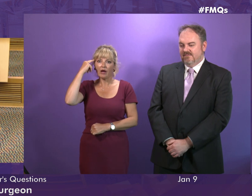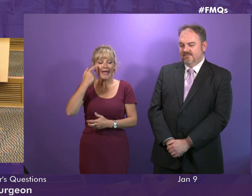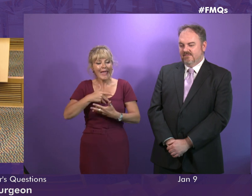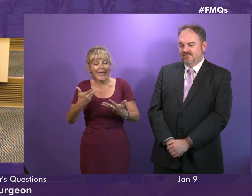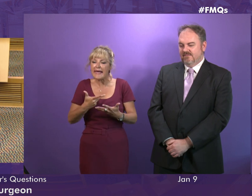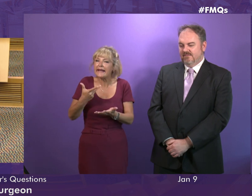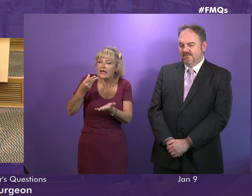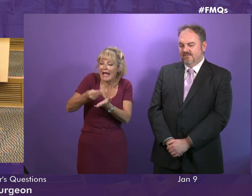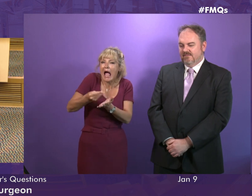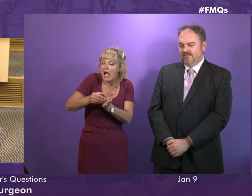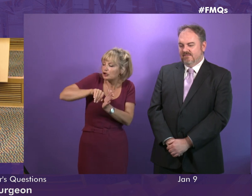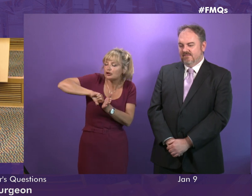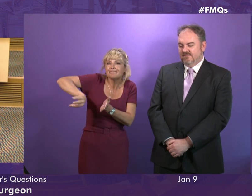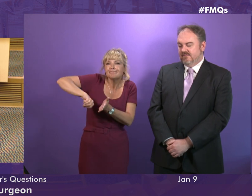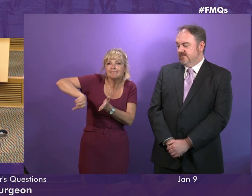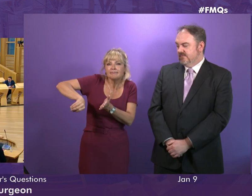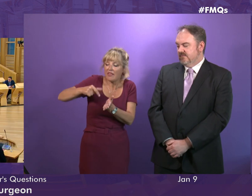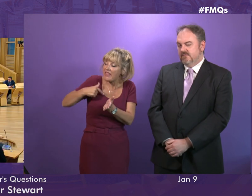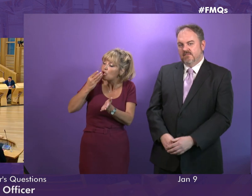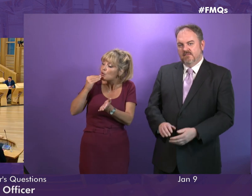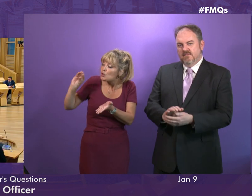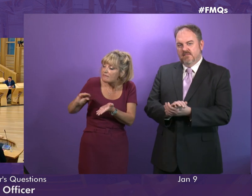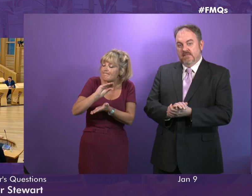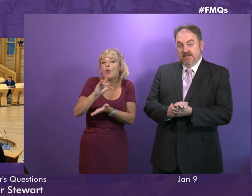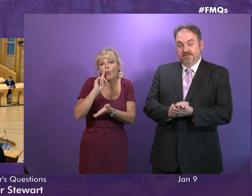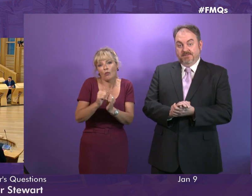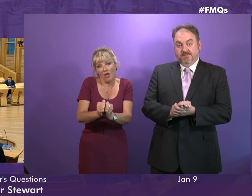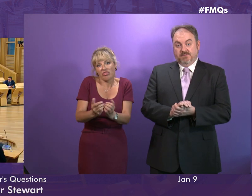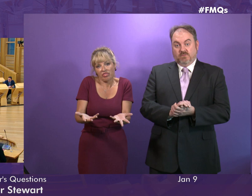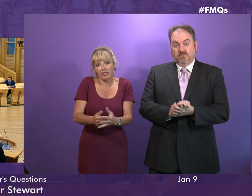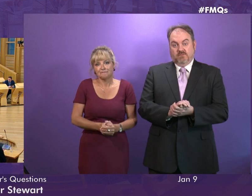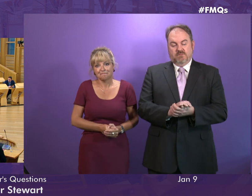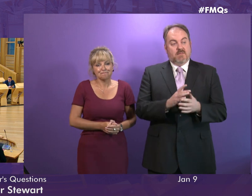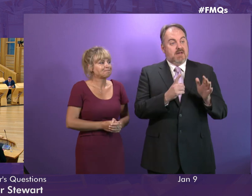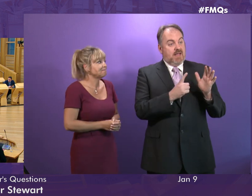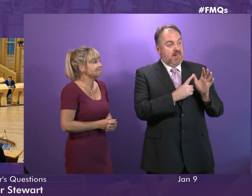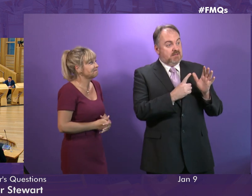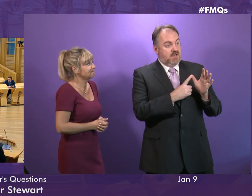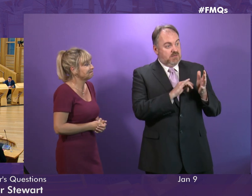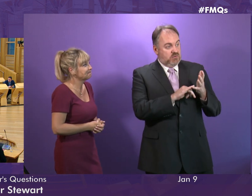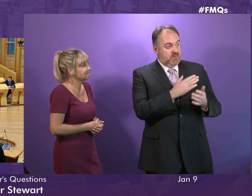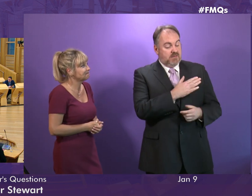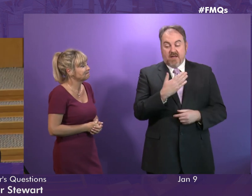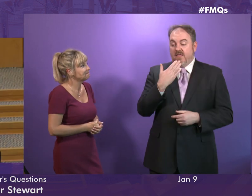reserves when they consider it prudent to do so. Alexander Stewart: The Accounts Commission’s recent report states that